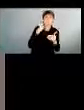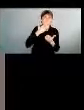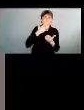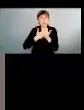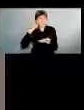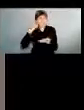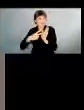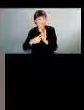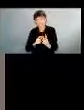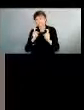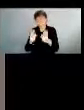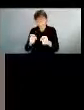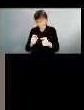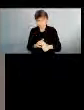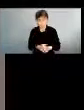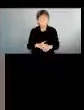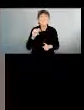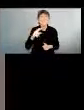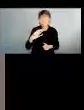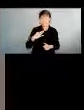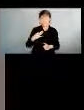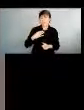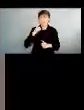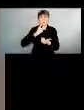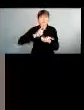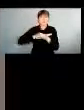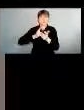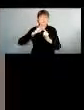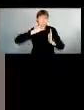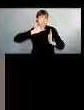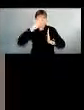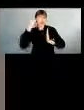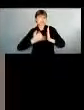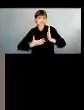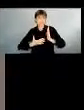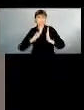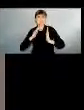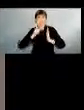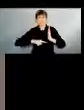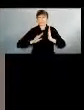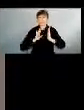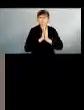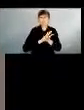where you’ll talk directly about artistic impact, but keep in mind the assessors will